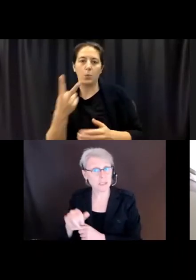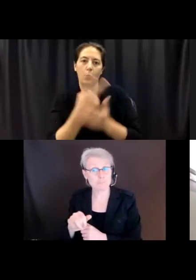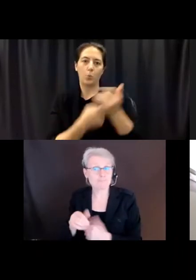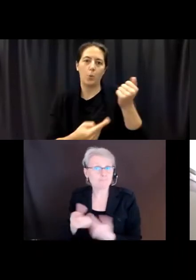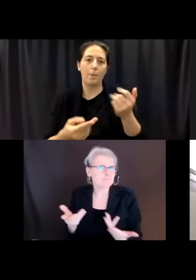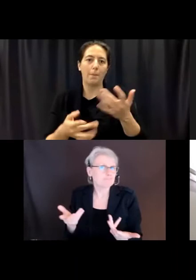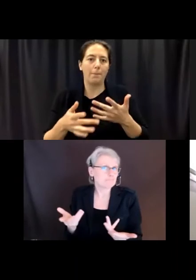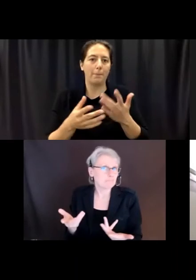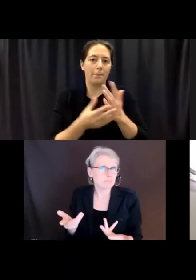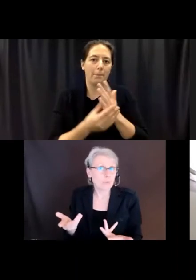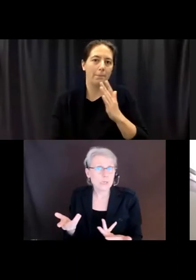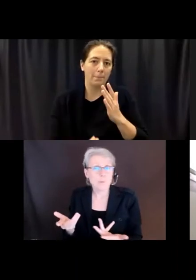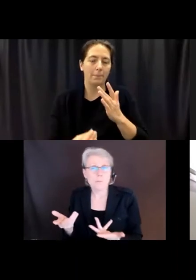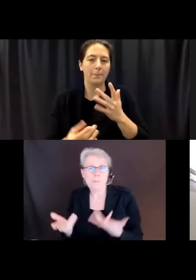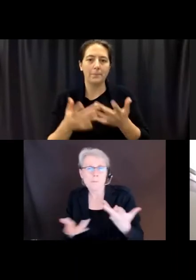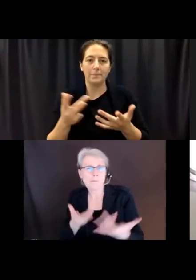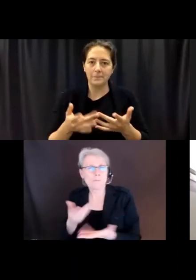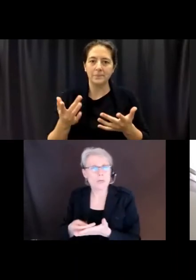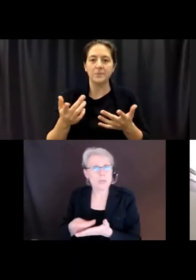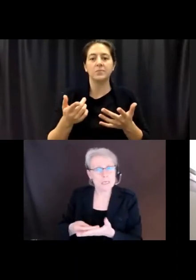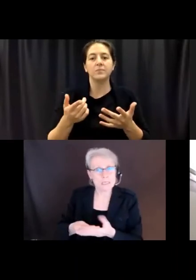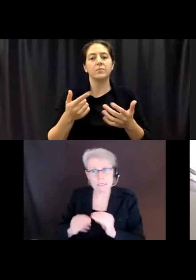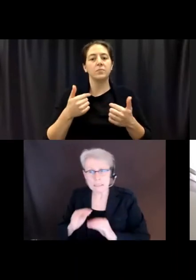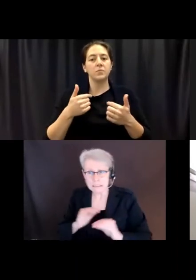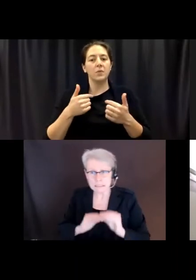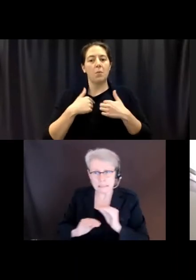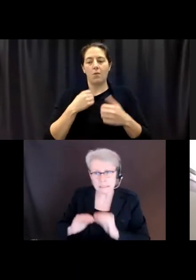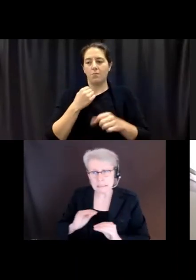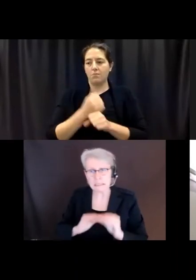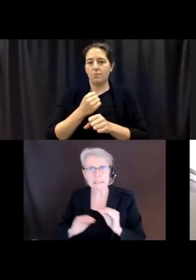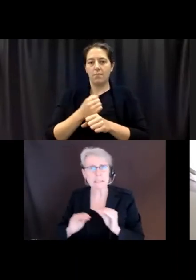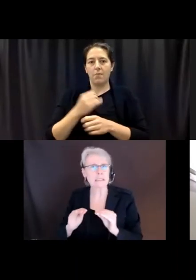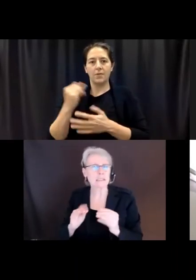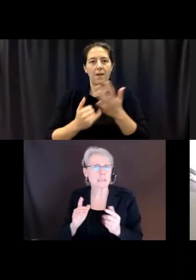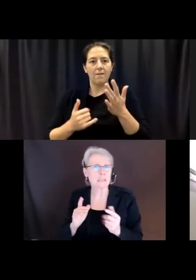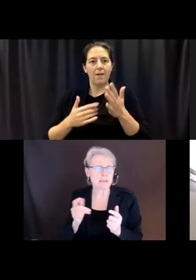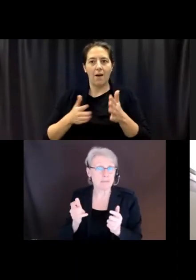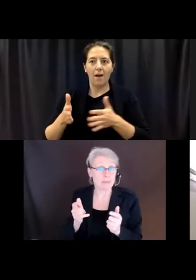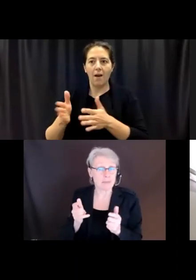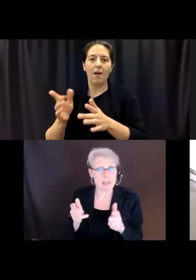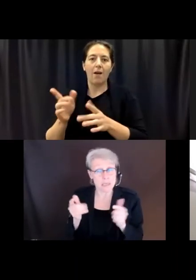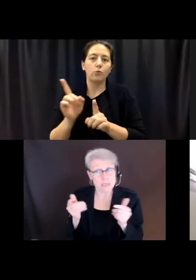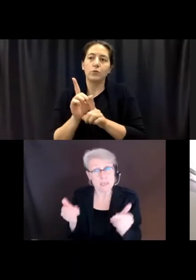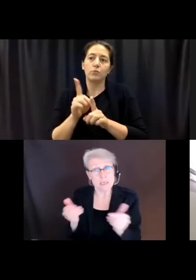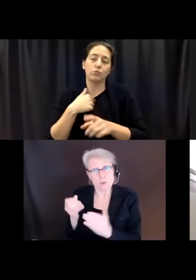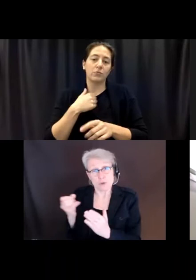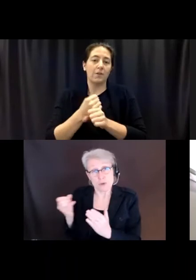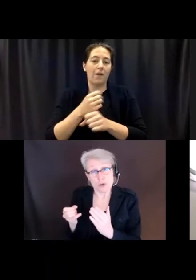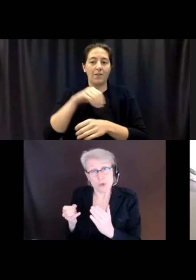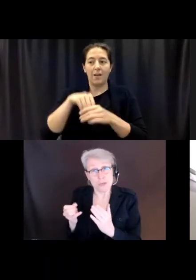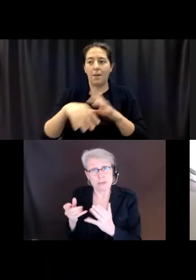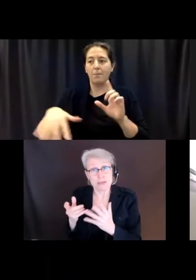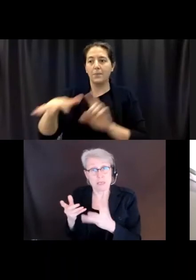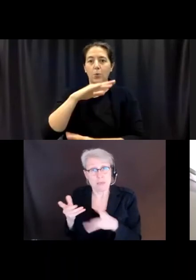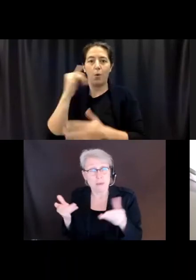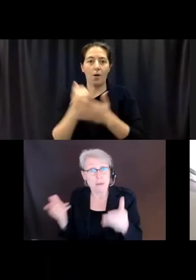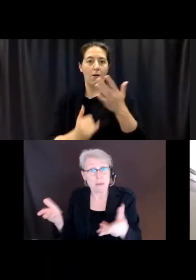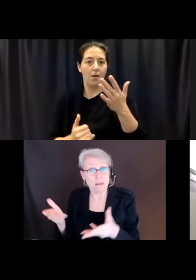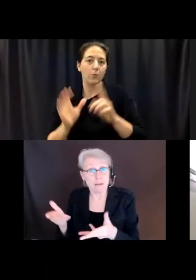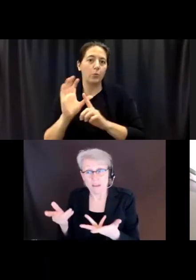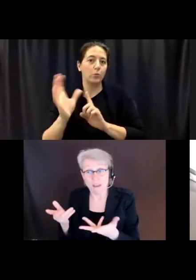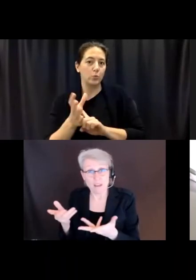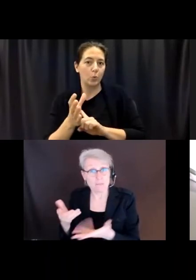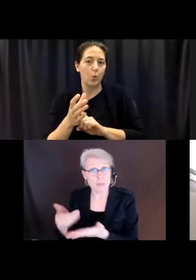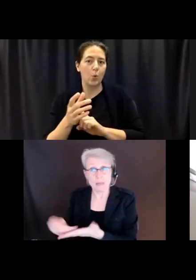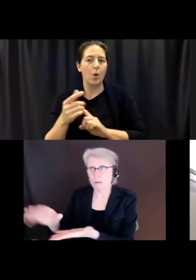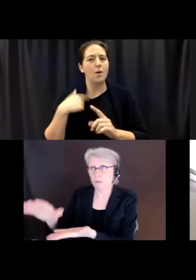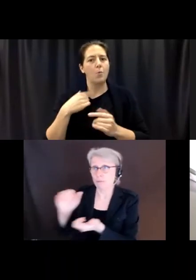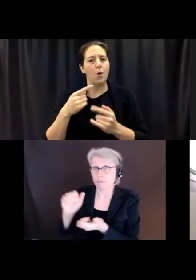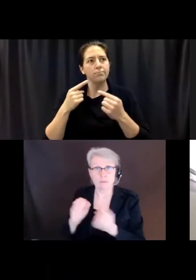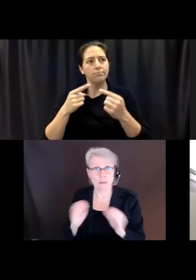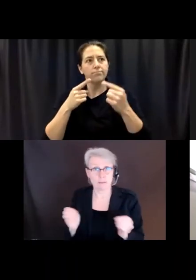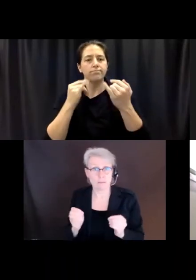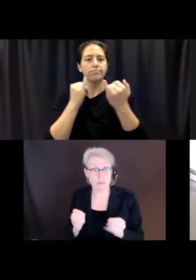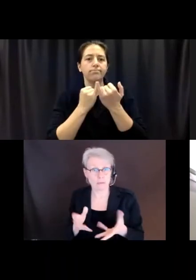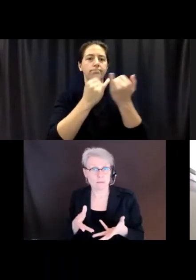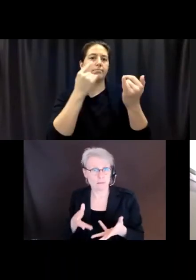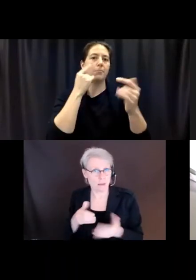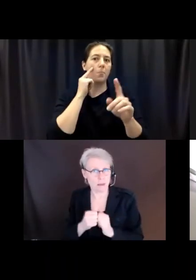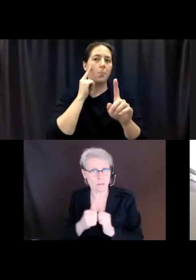PRECARITY THERE, SOME RISK, SOME DANGER INVOLVED. SO MYSELF, I REALLY WORK FOR ACCESS TO CULTURE